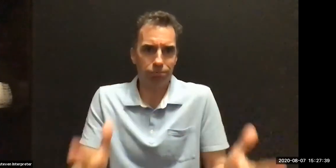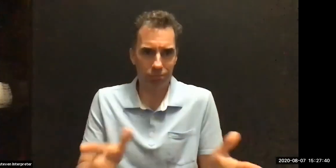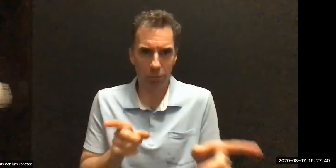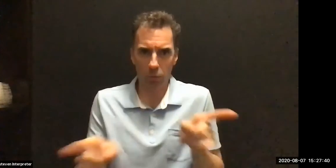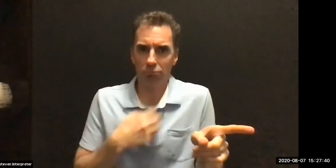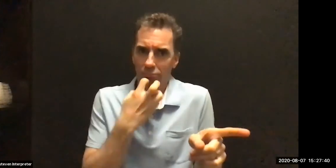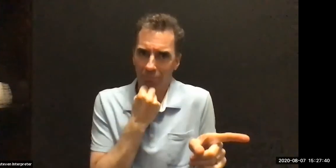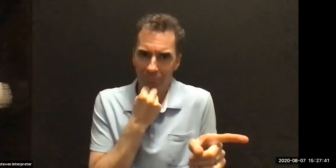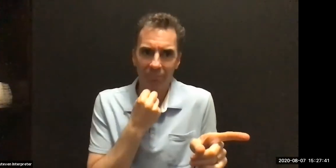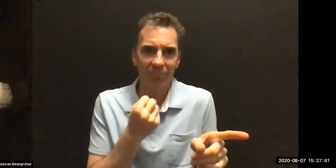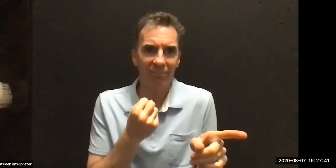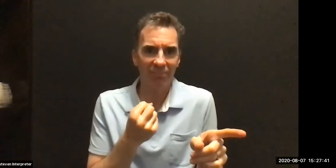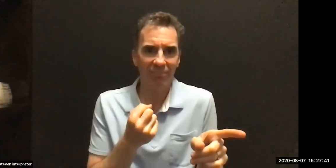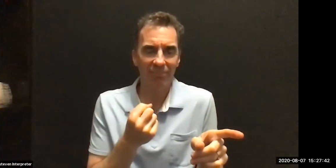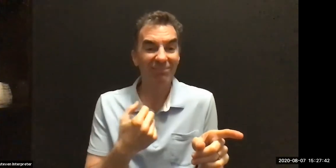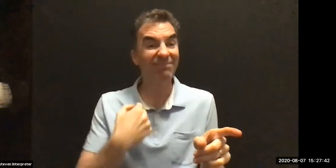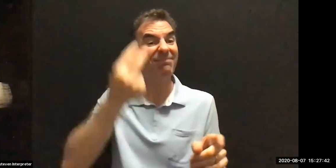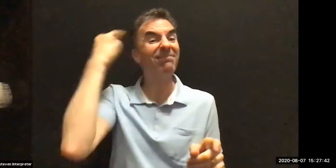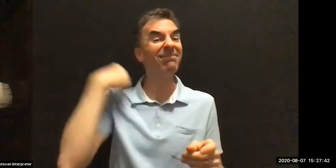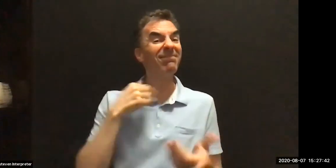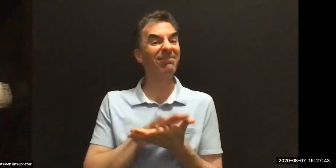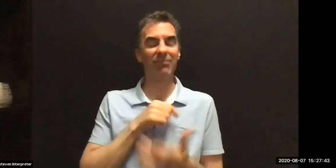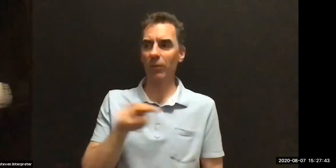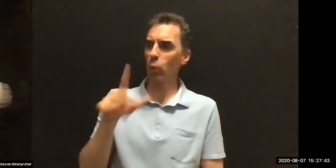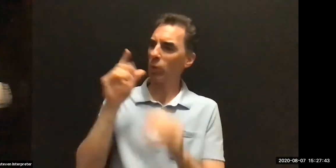Channelle Charest: I just don't think I can be a teacher. Like I just don't think I can do it.